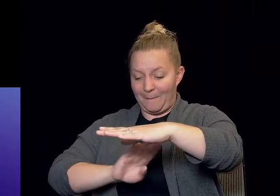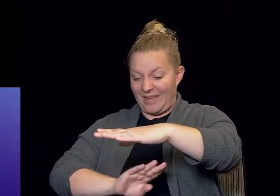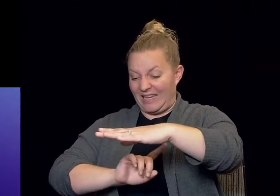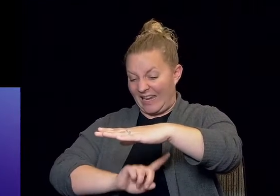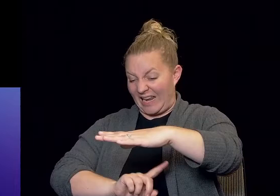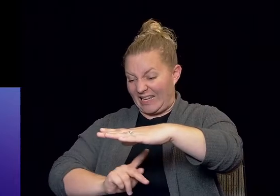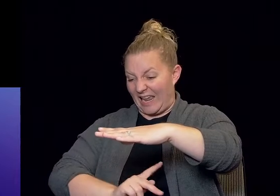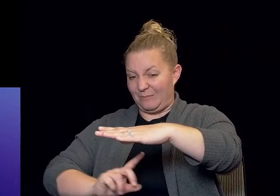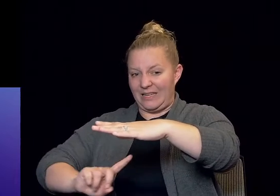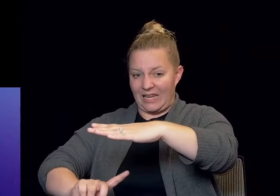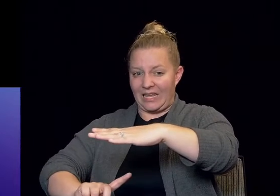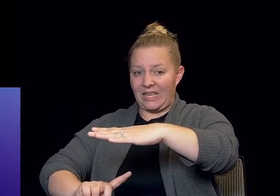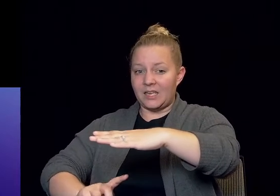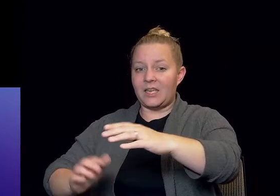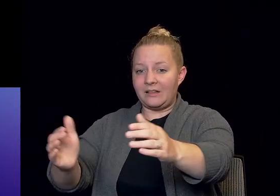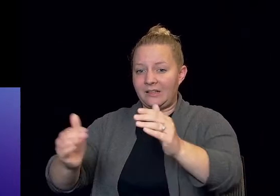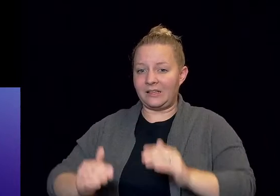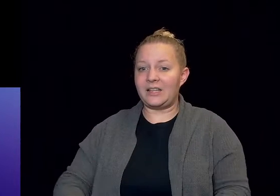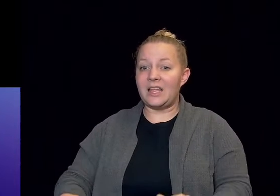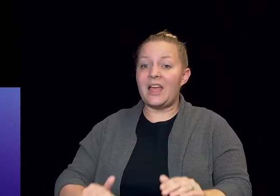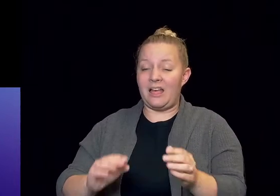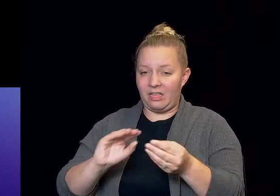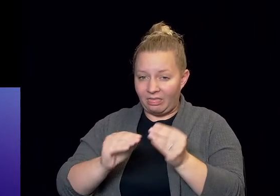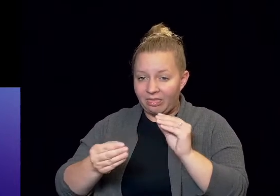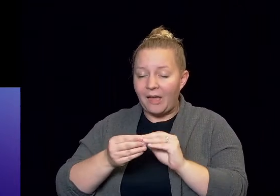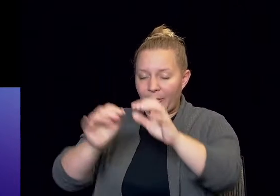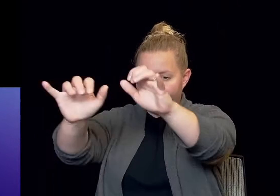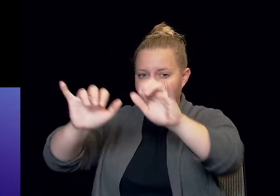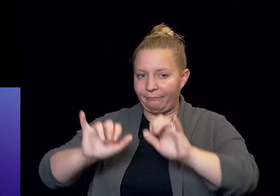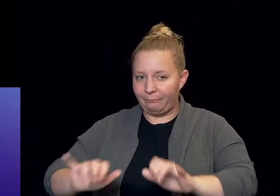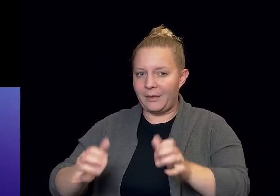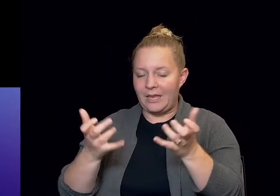with 3/8. So, let's go ahead and look at an example. I'm going to show you this example